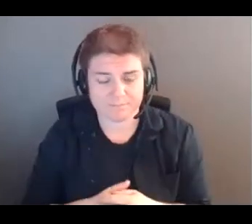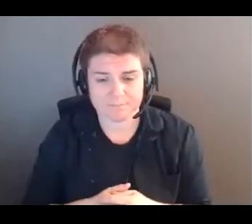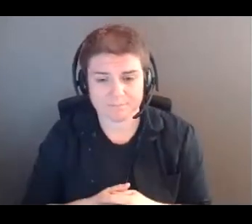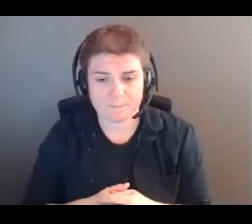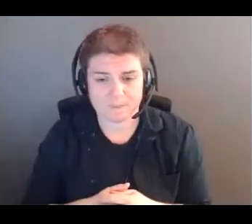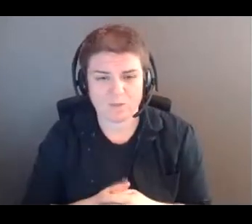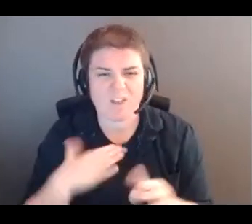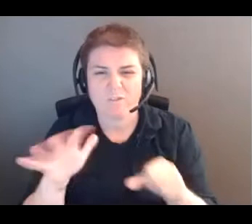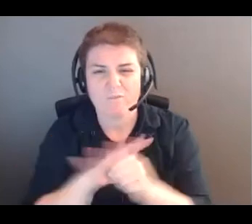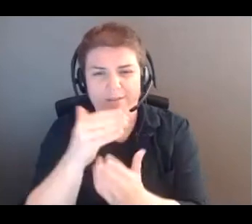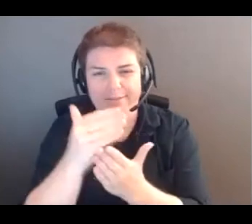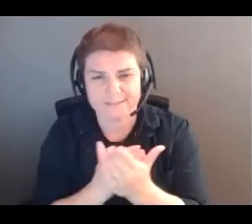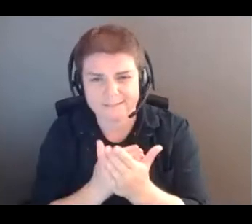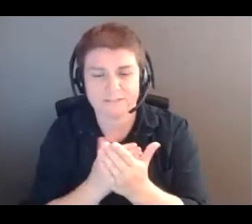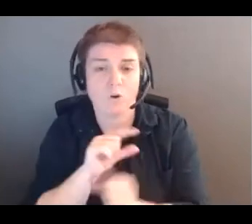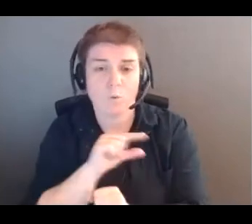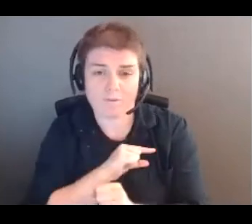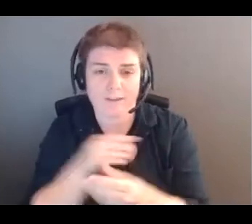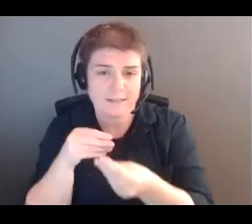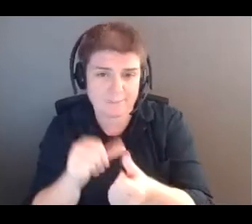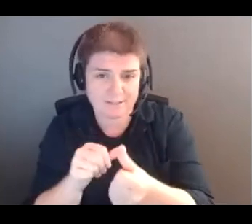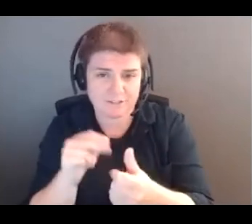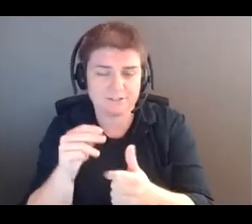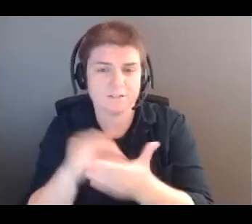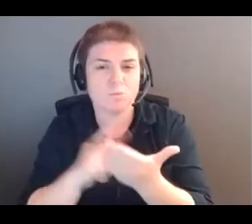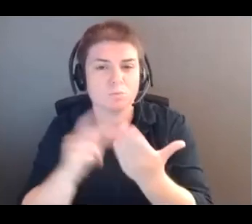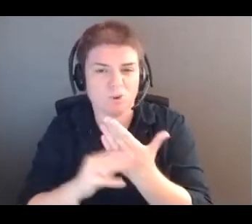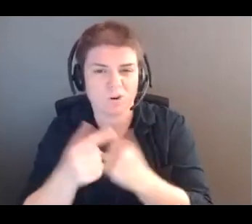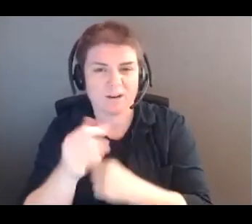list of eligible expenses in the program guidelines that are all relatively straightforward and